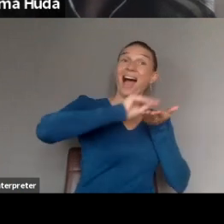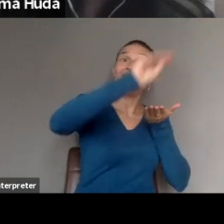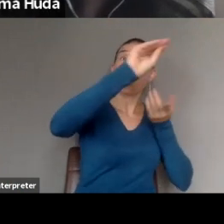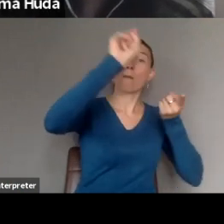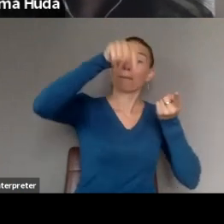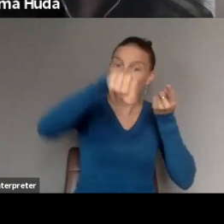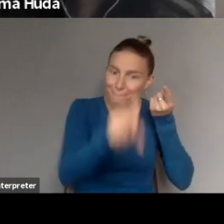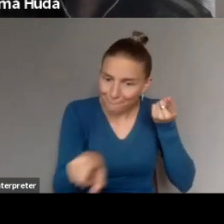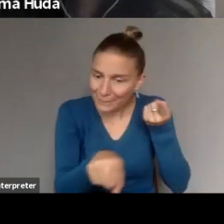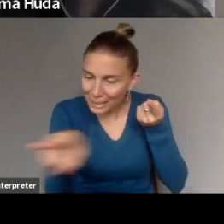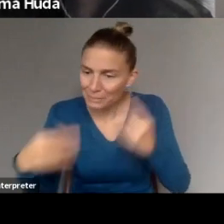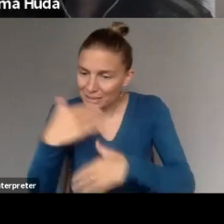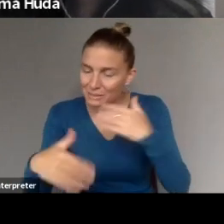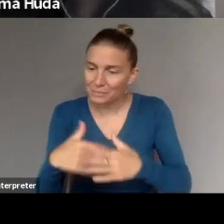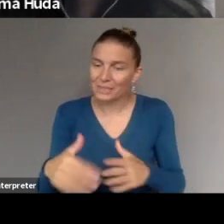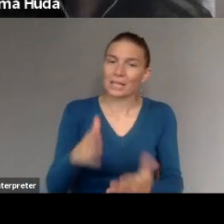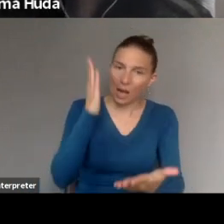So, thank you. I’ll stop there.